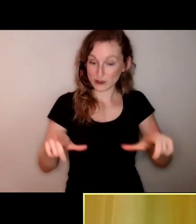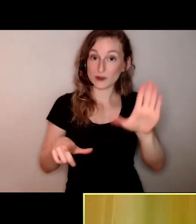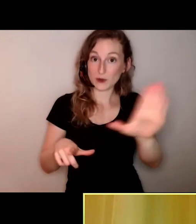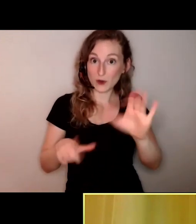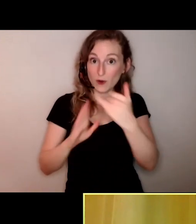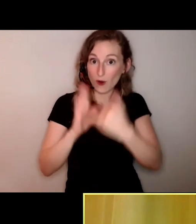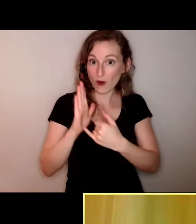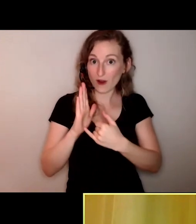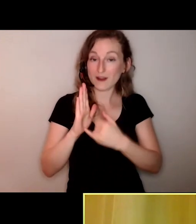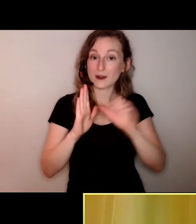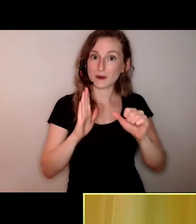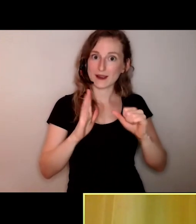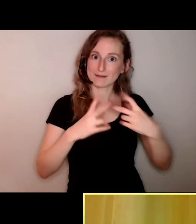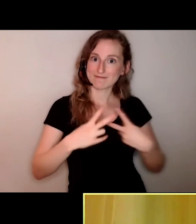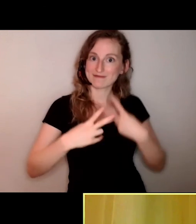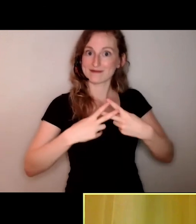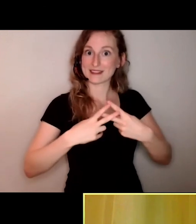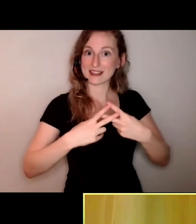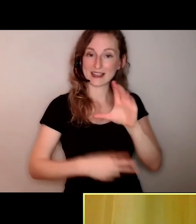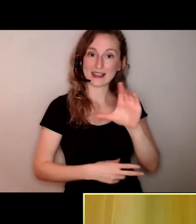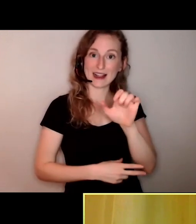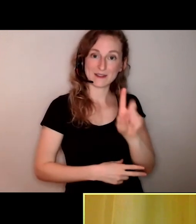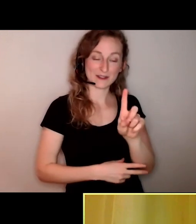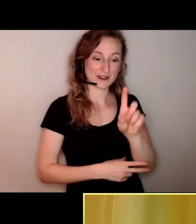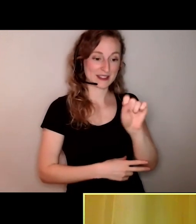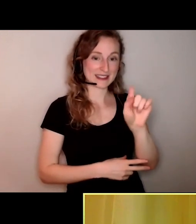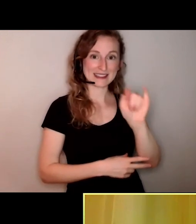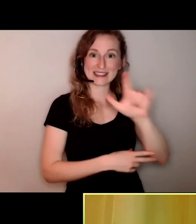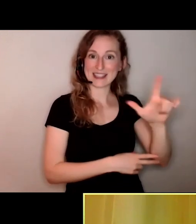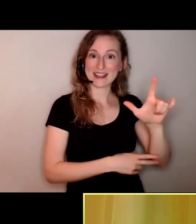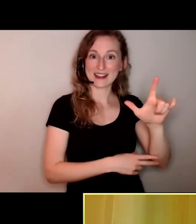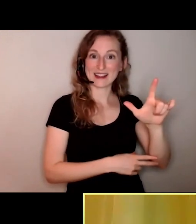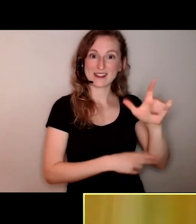And when it’s finished, we will share our artwork too! Thanks!